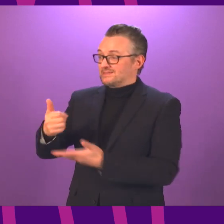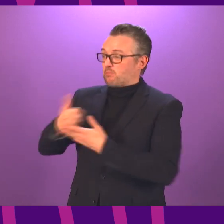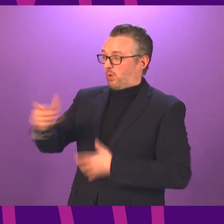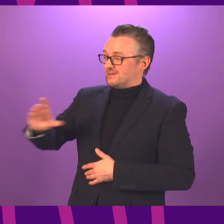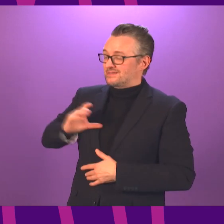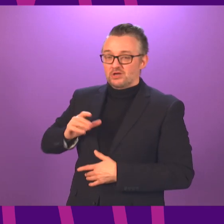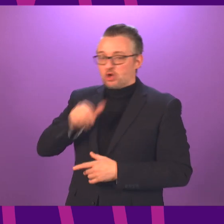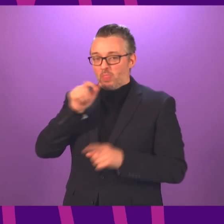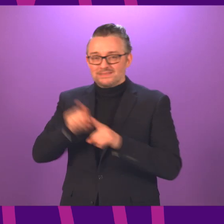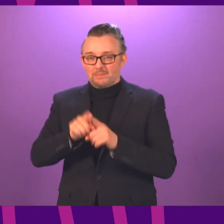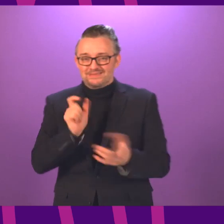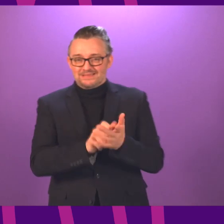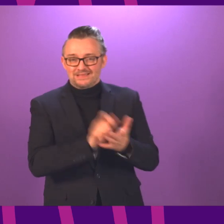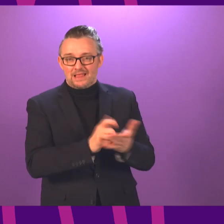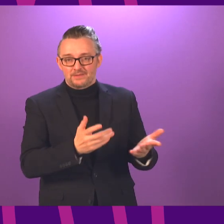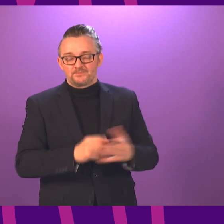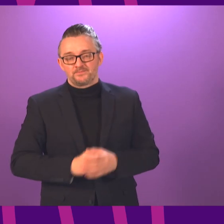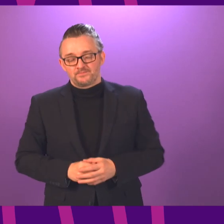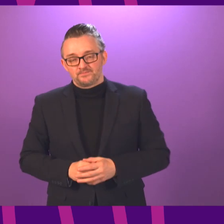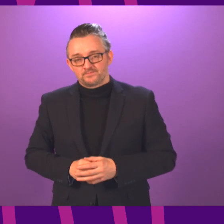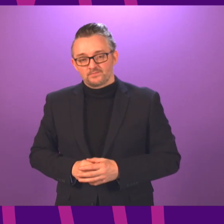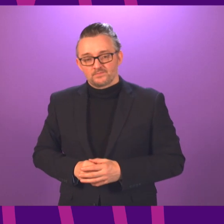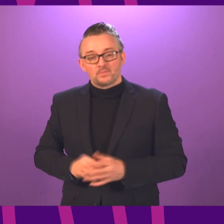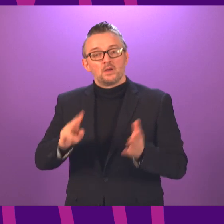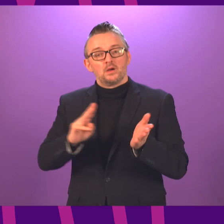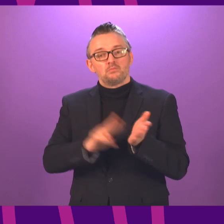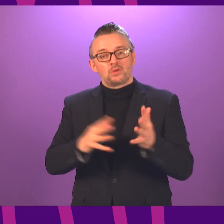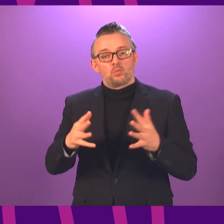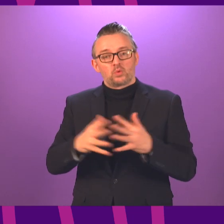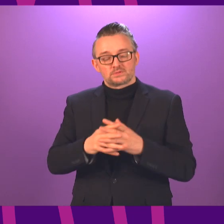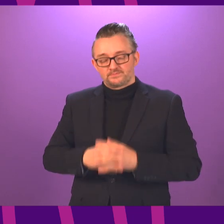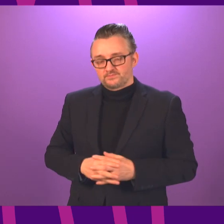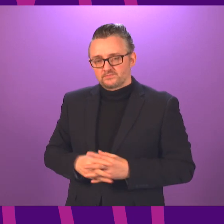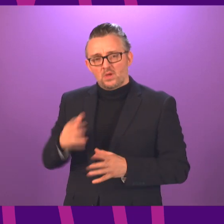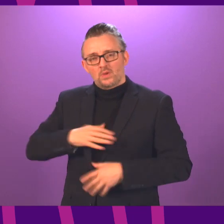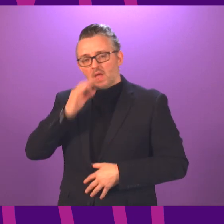Maureen Watt (Aberdeen South and North Kincardine) (SNP):